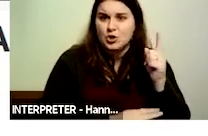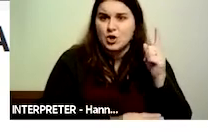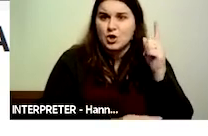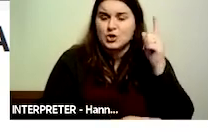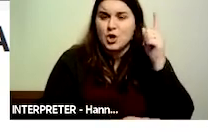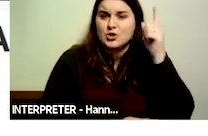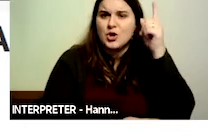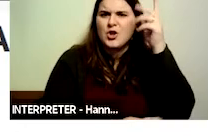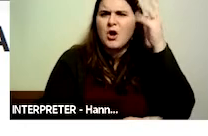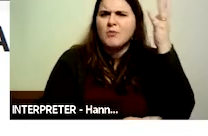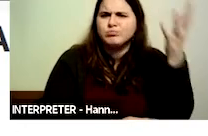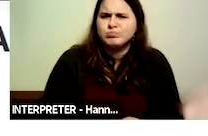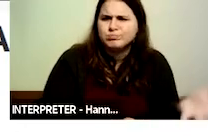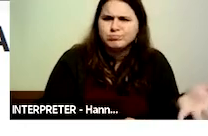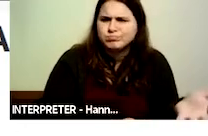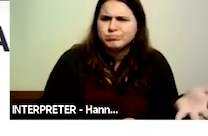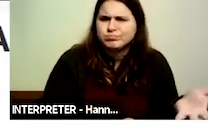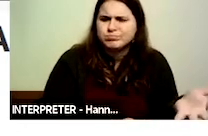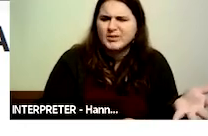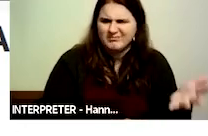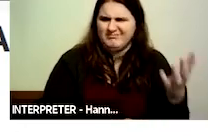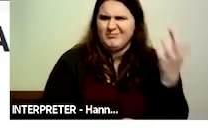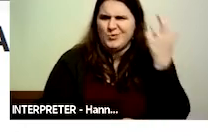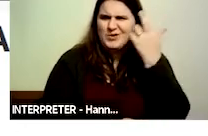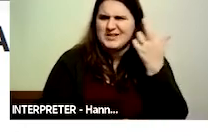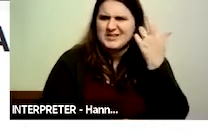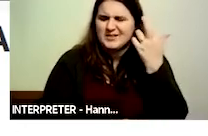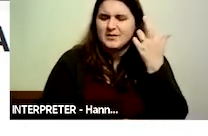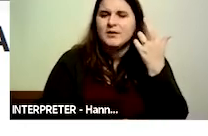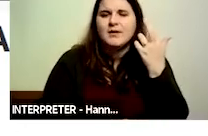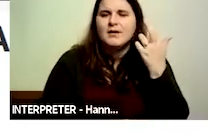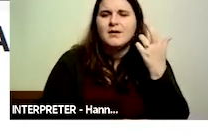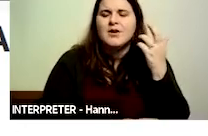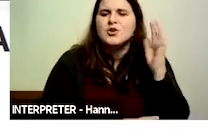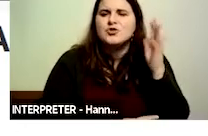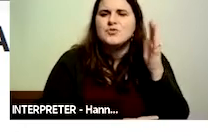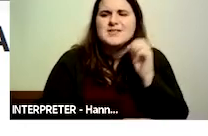Ben Woelk: And what had happened is the trees never developed with I refer to as stress